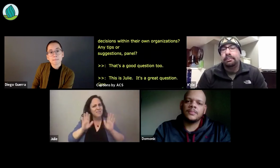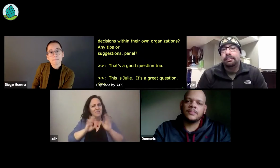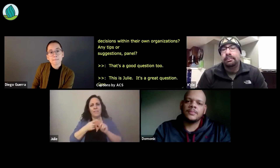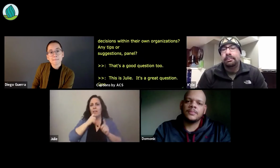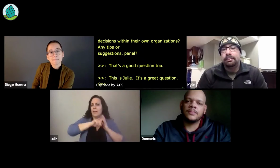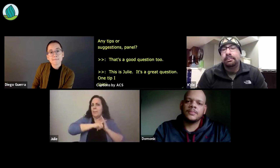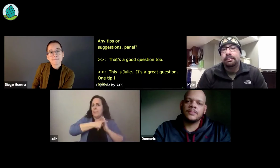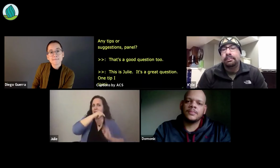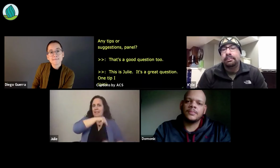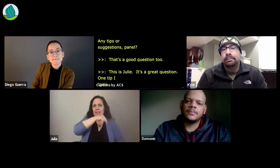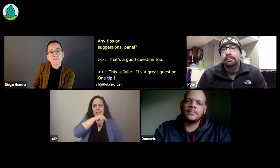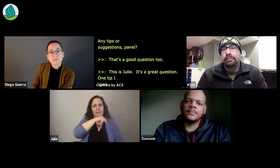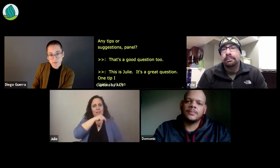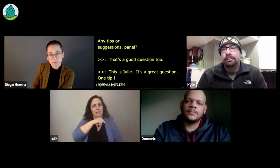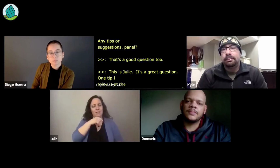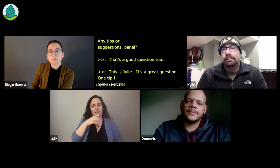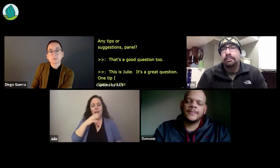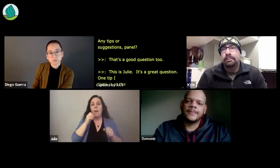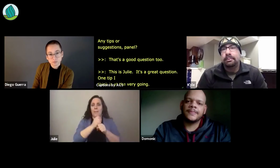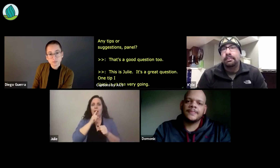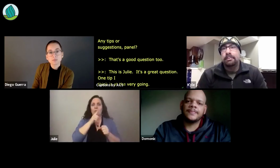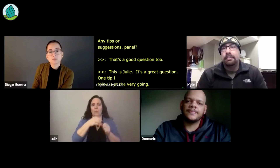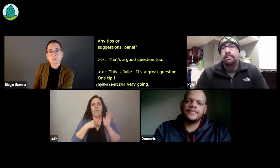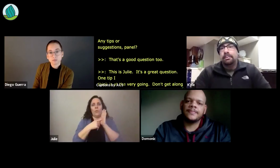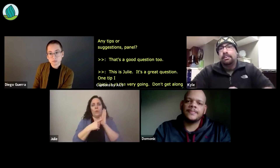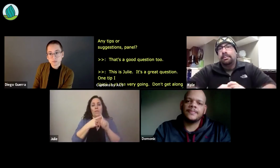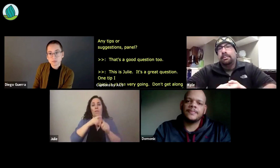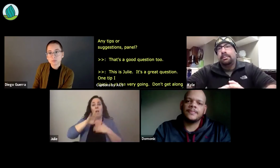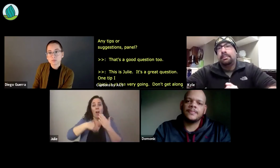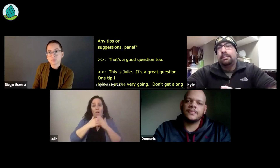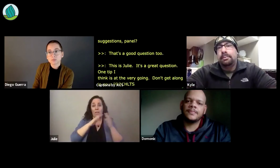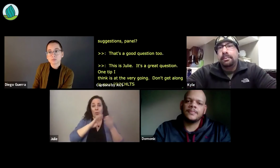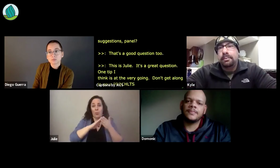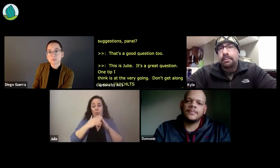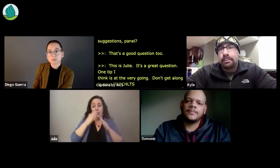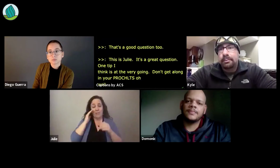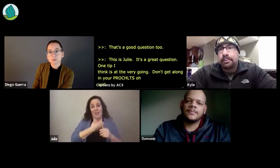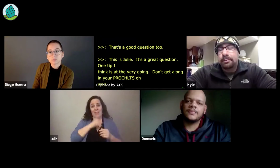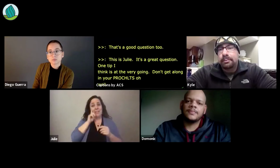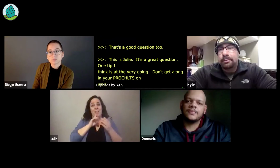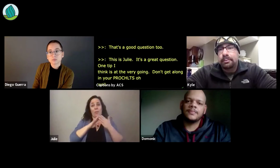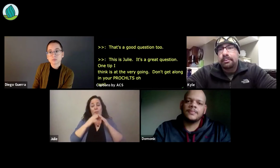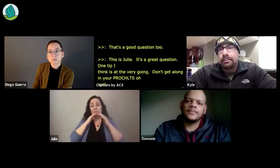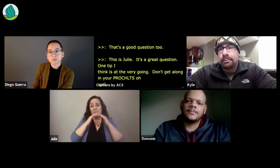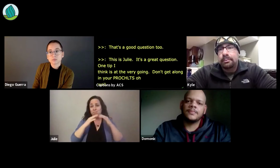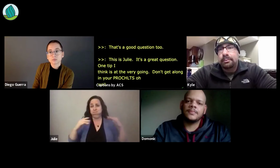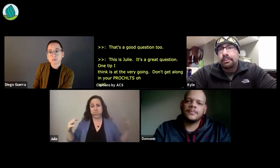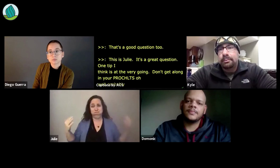I say from the get go. We've got to have representation for everyone in the community. The deaf community is so diverse.